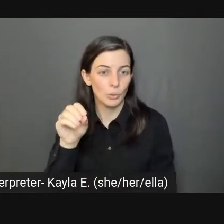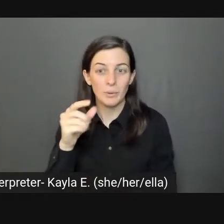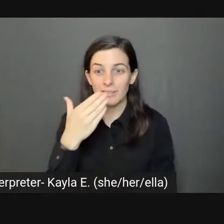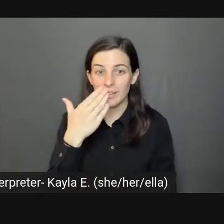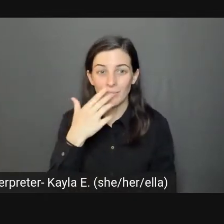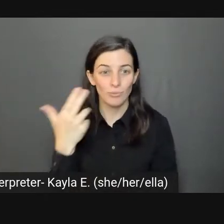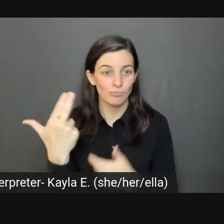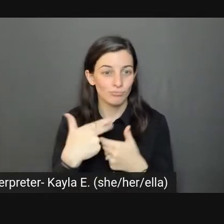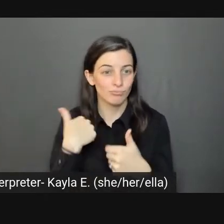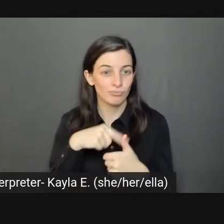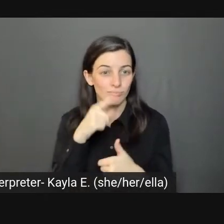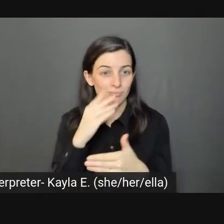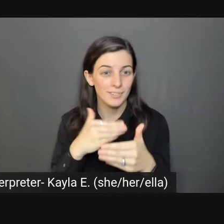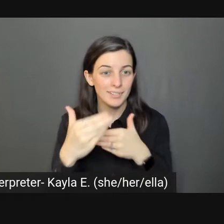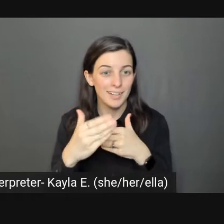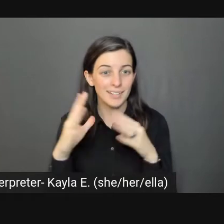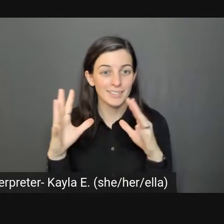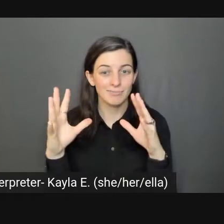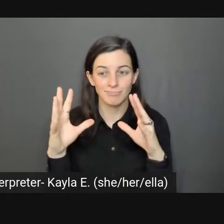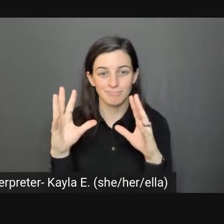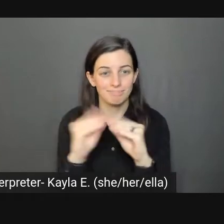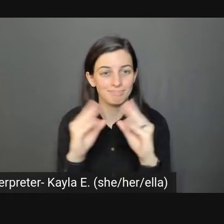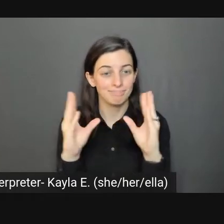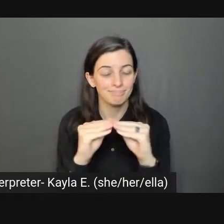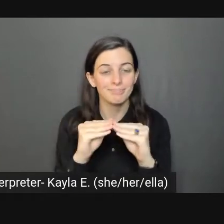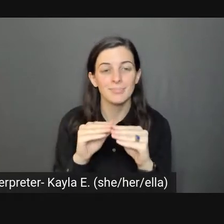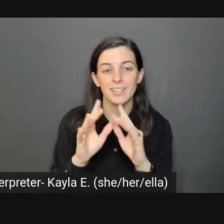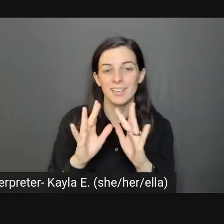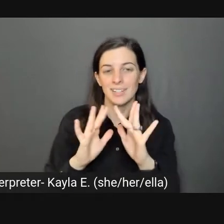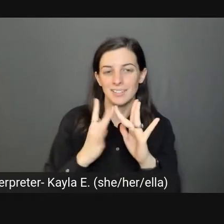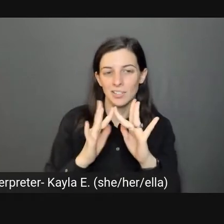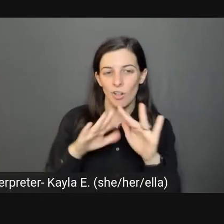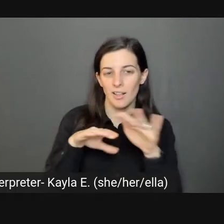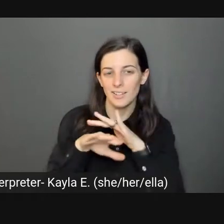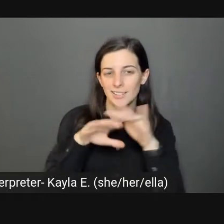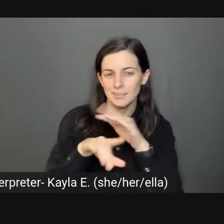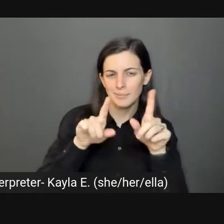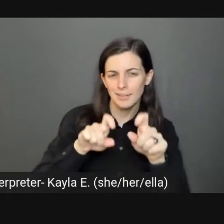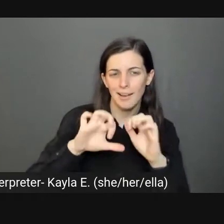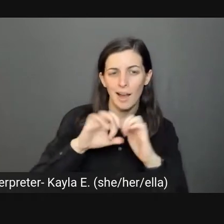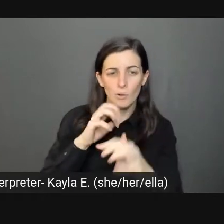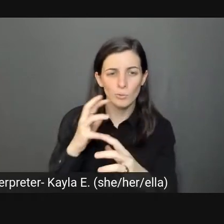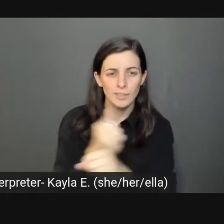Digital Accessibility Testing: How to Get it Right, with Tamar Schapira.